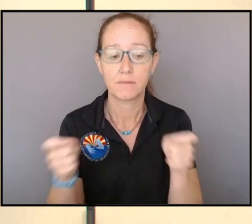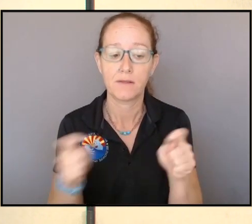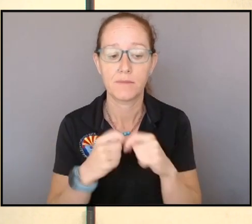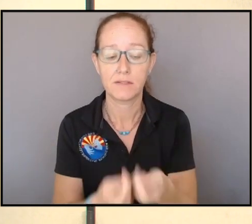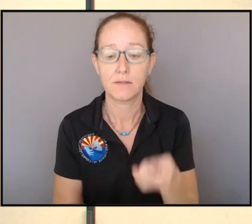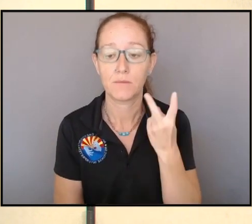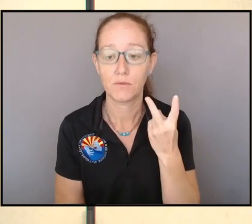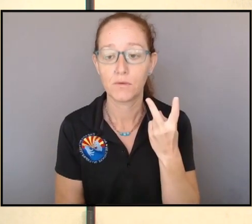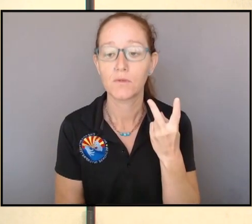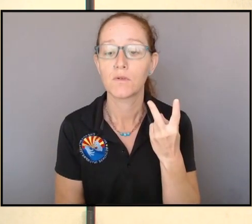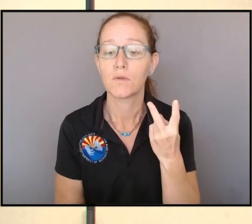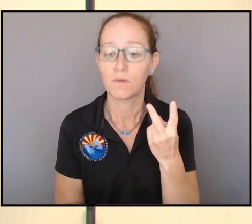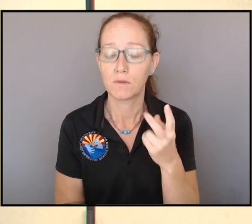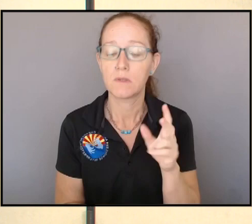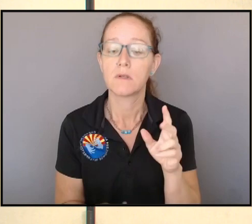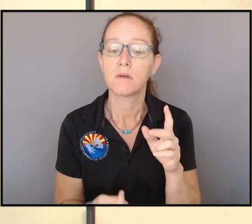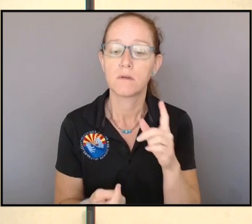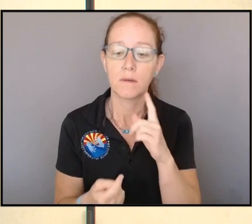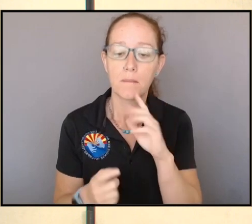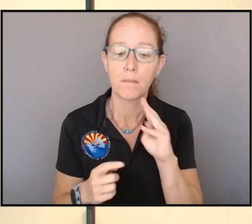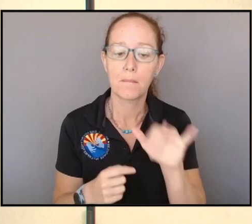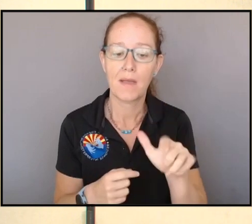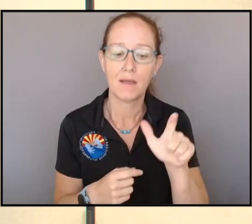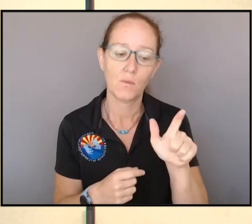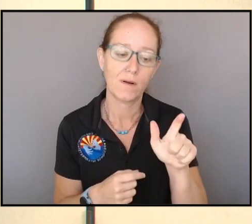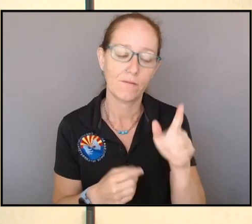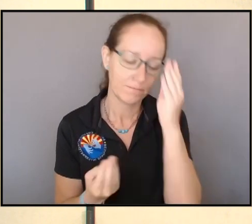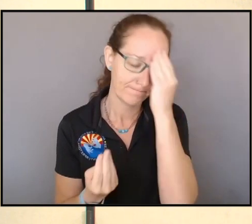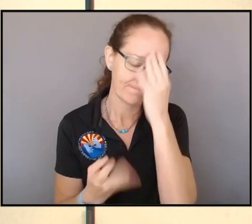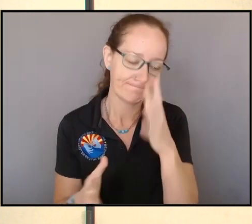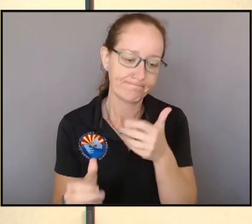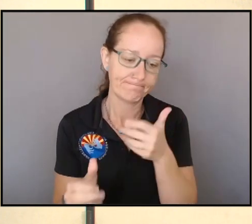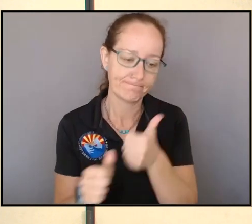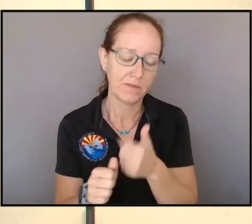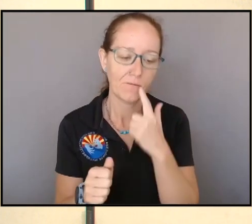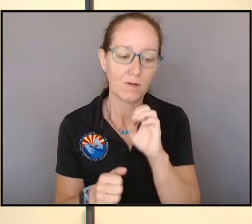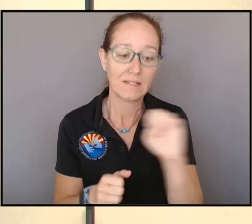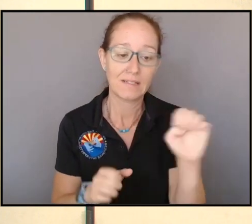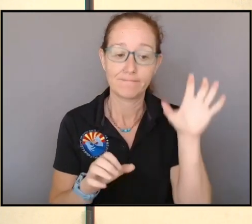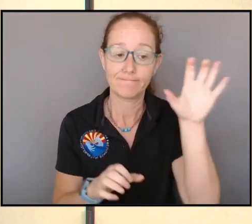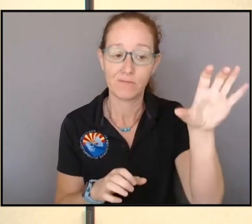of the East Zone of Hermits Peak/Calf Canyon Fire. So the big